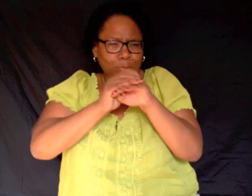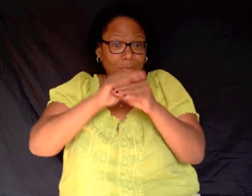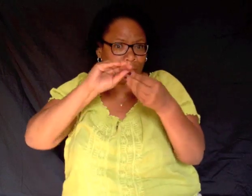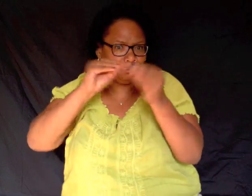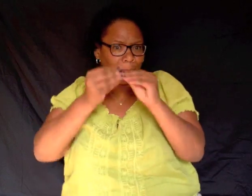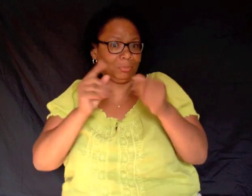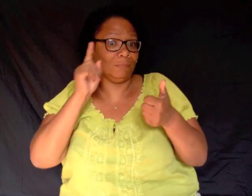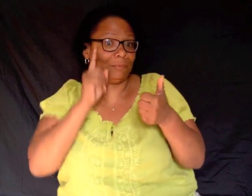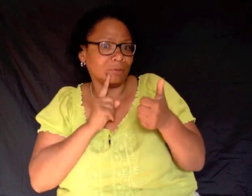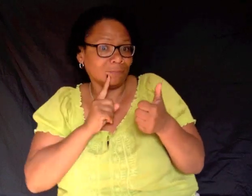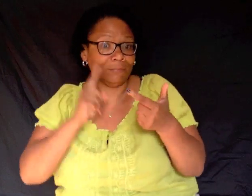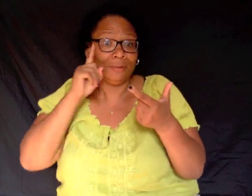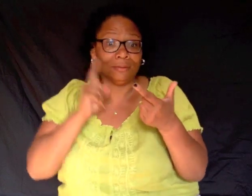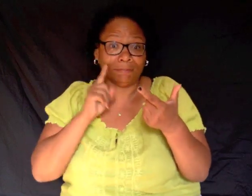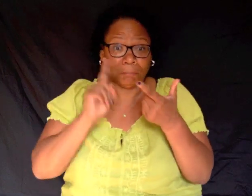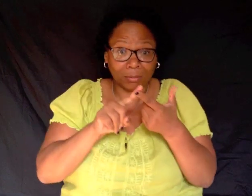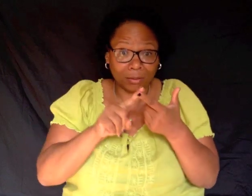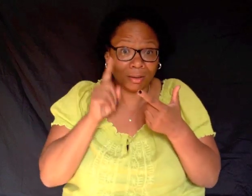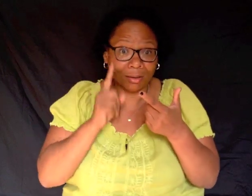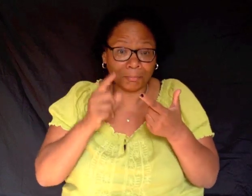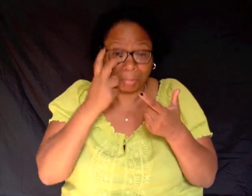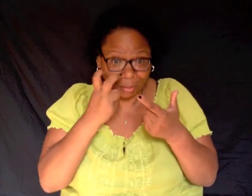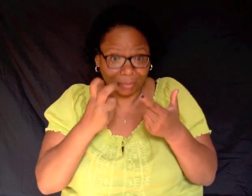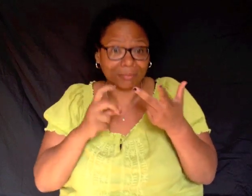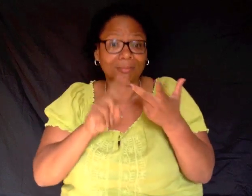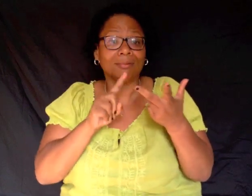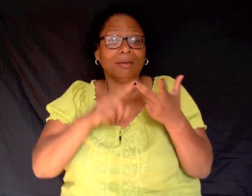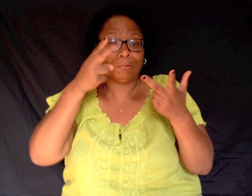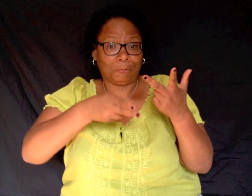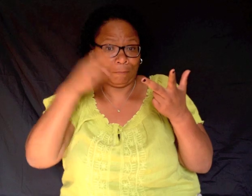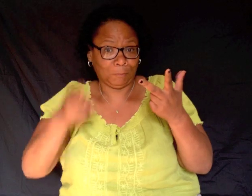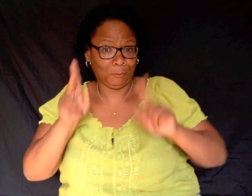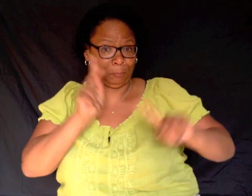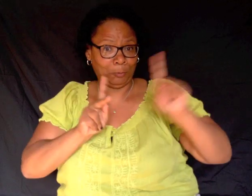that will increase the number of Deaf, DeafBlind and Hard of Hearing